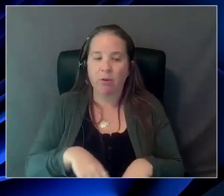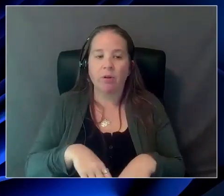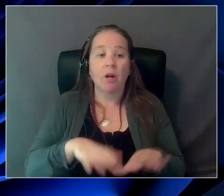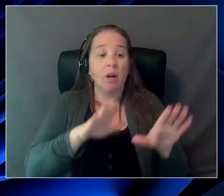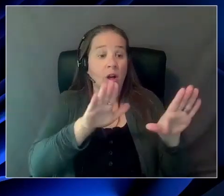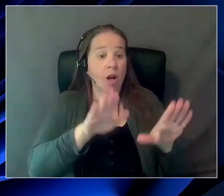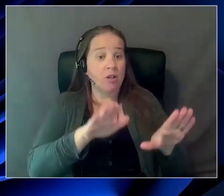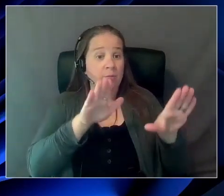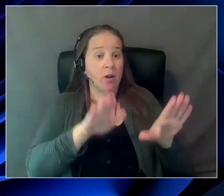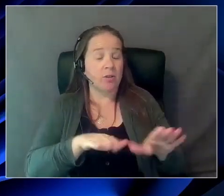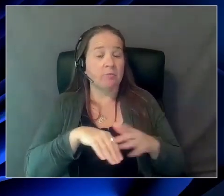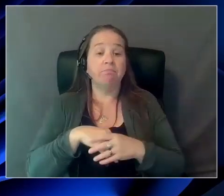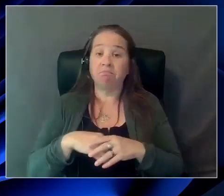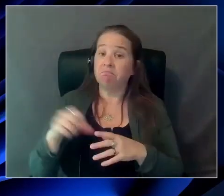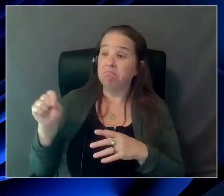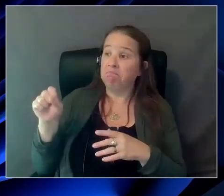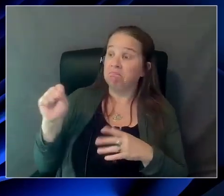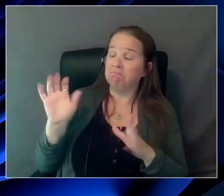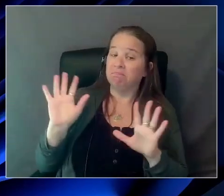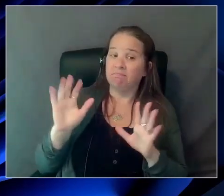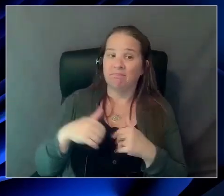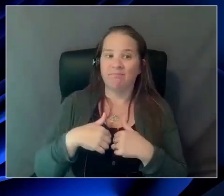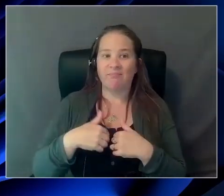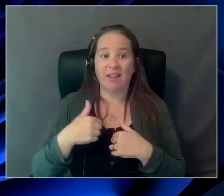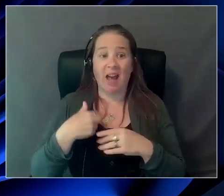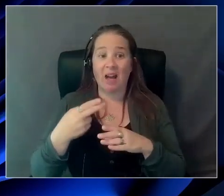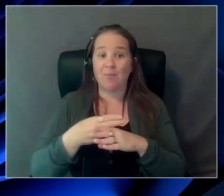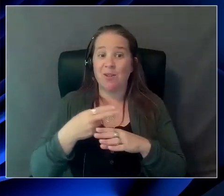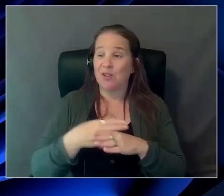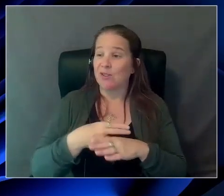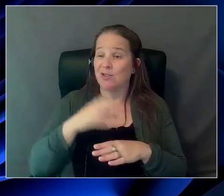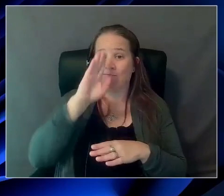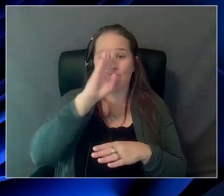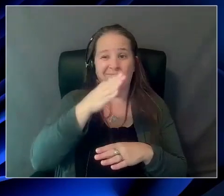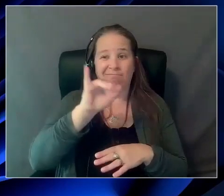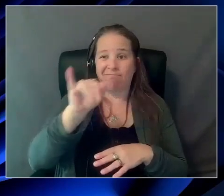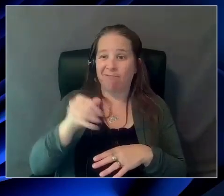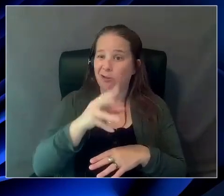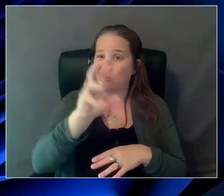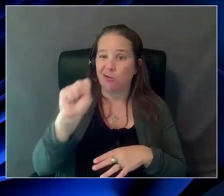Thank you yeah yeah I'm I'm just using straight up jaws out of the box eloquence.